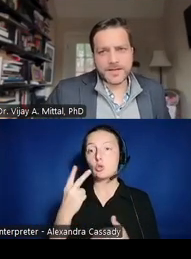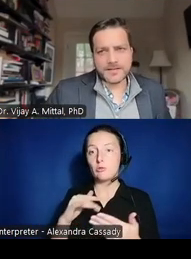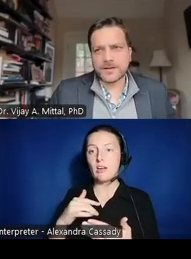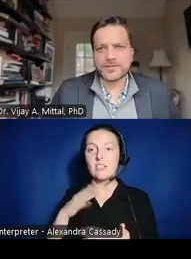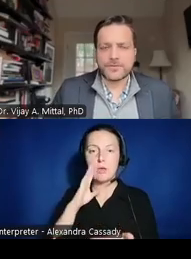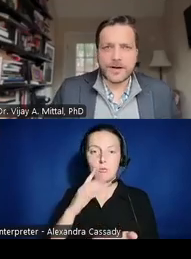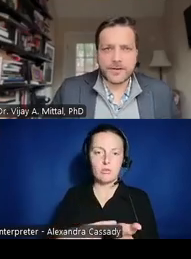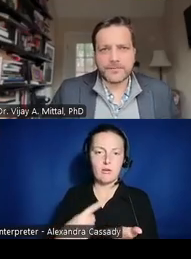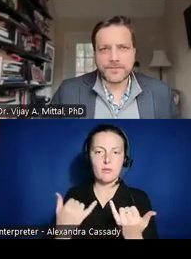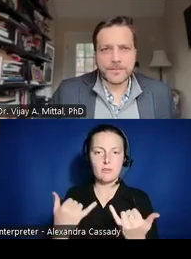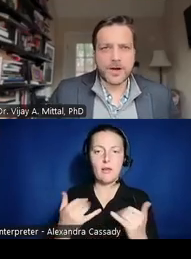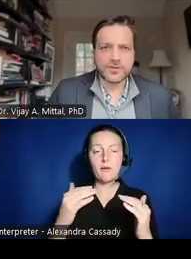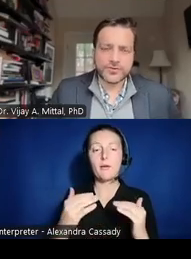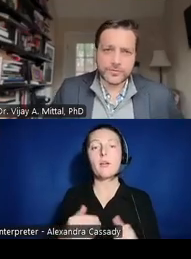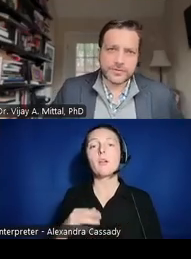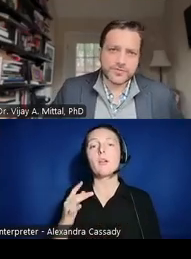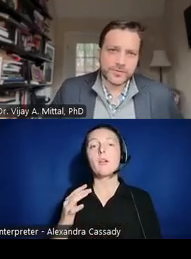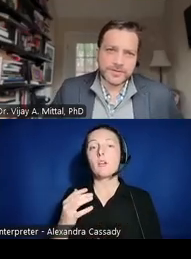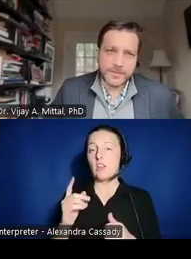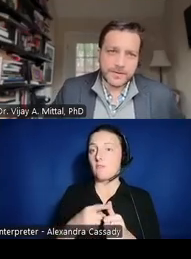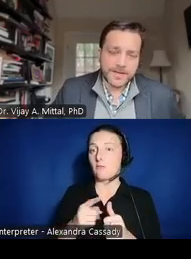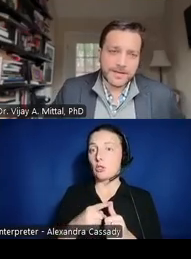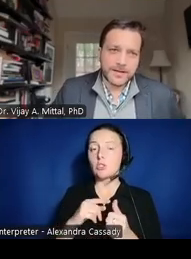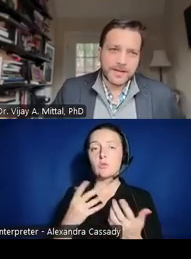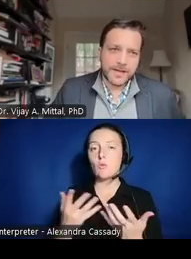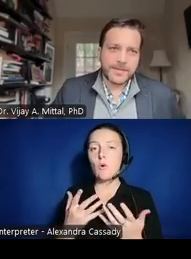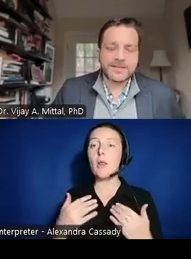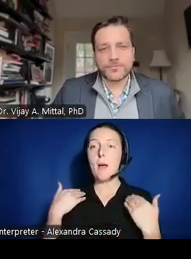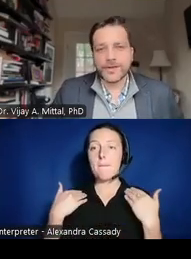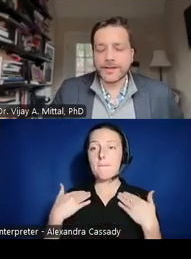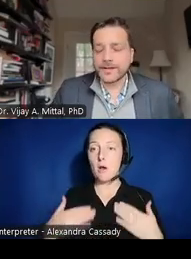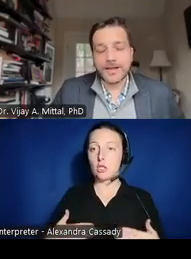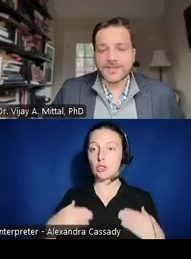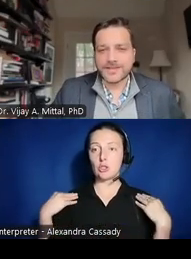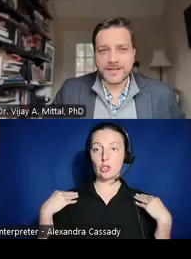going to talk to you about involves a postural control experiment. And this really allows us to